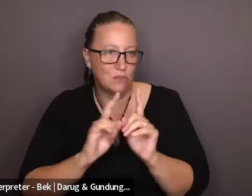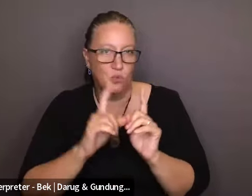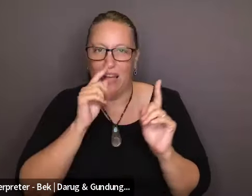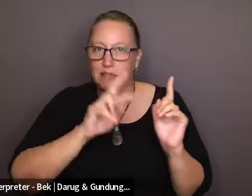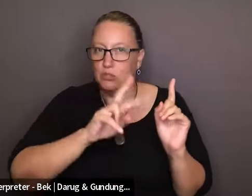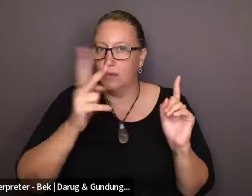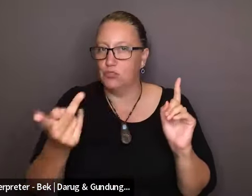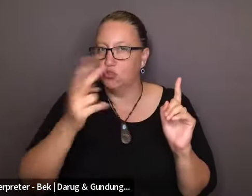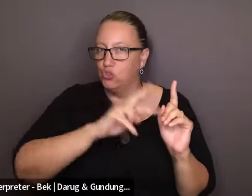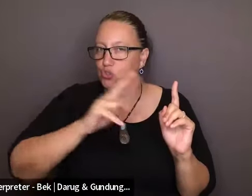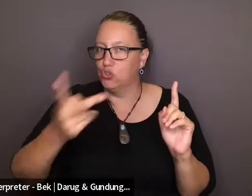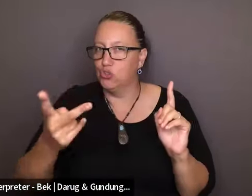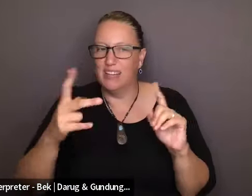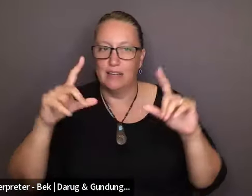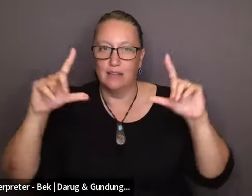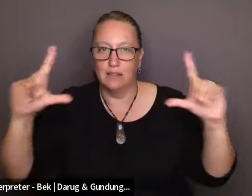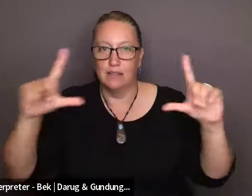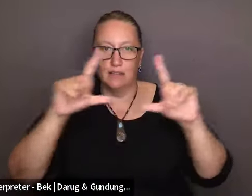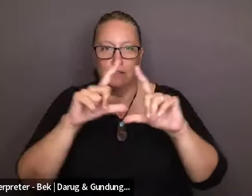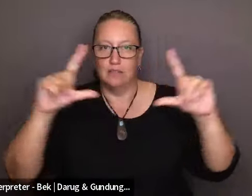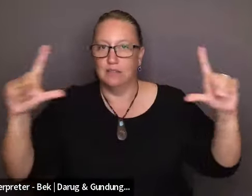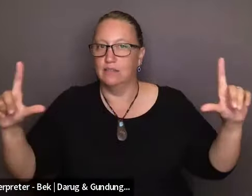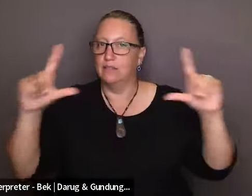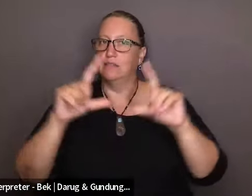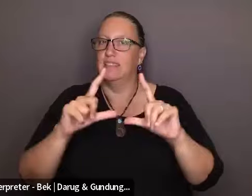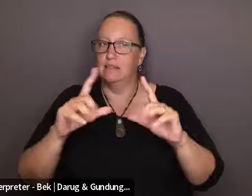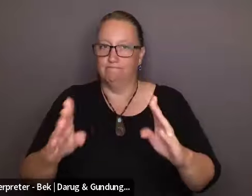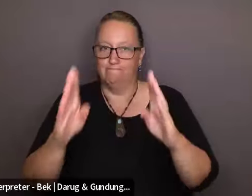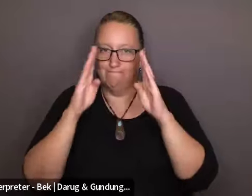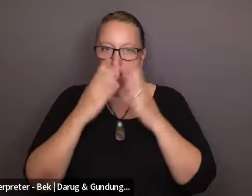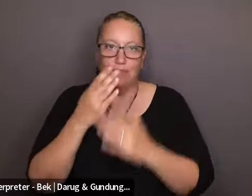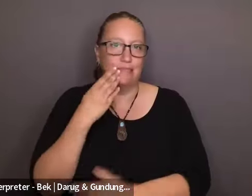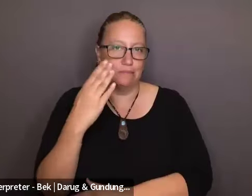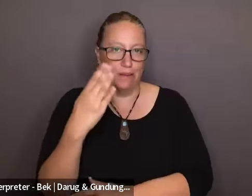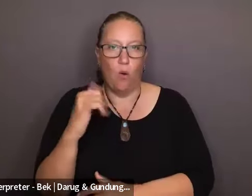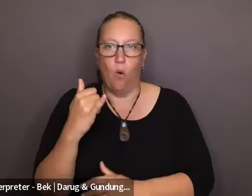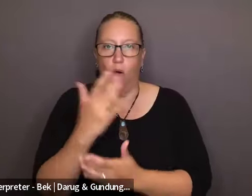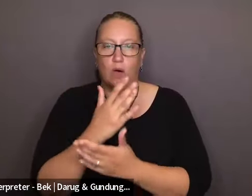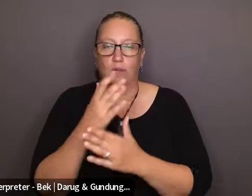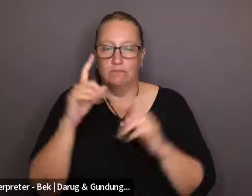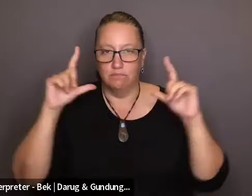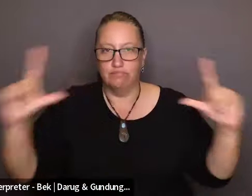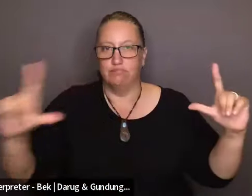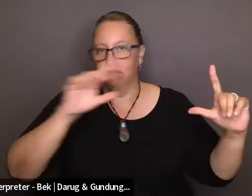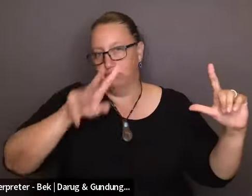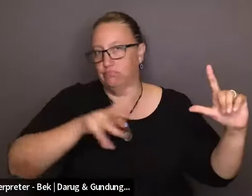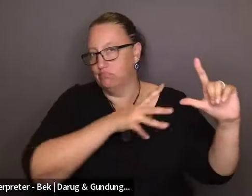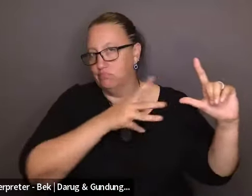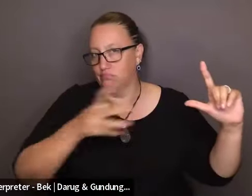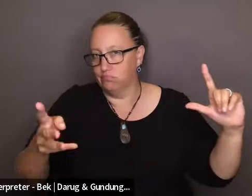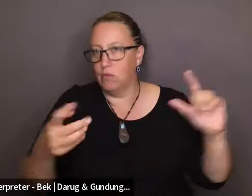up that causes any concerns. Today's meeting is being run in Zoom meeting format. You can switch between speaker